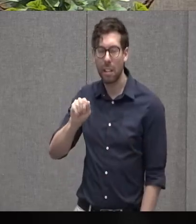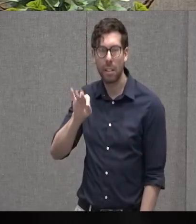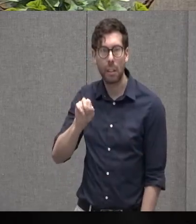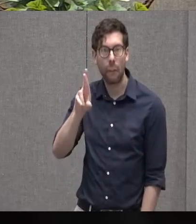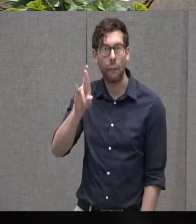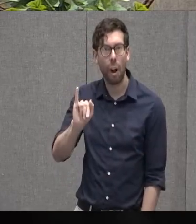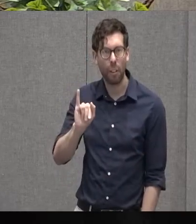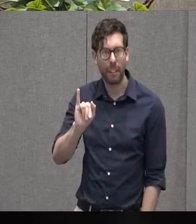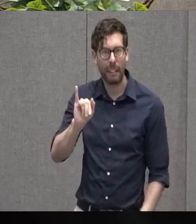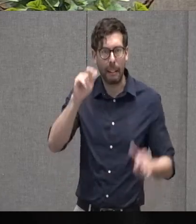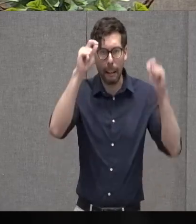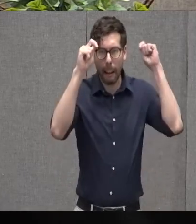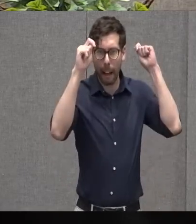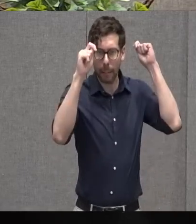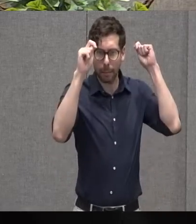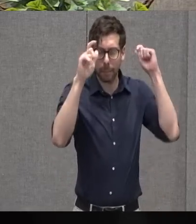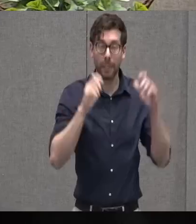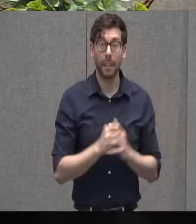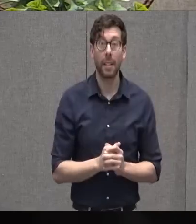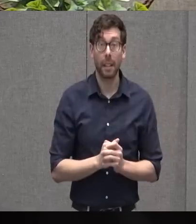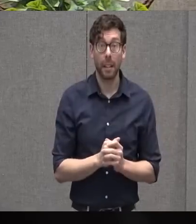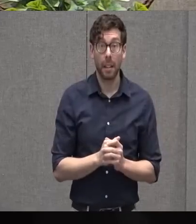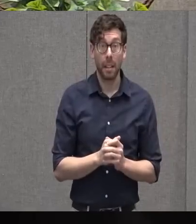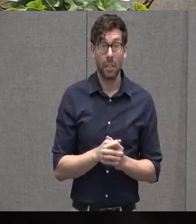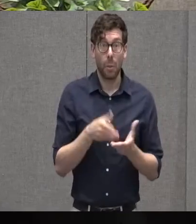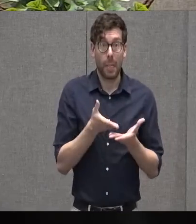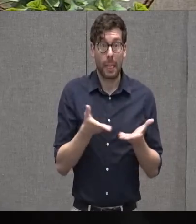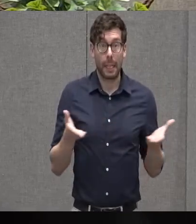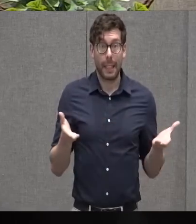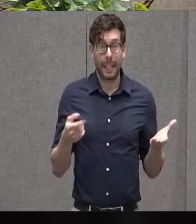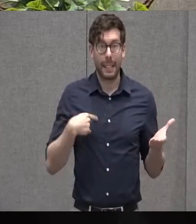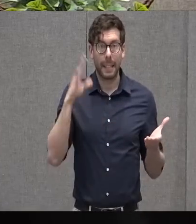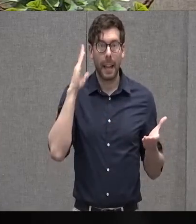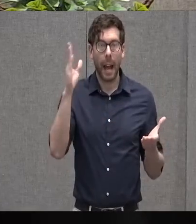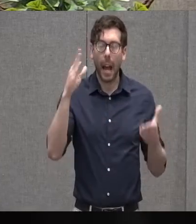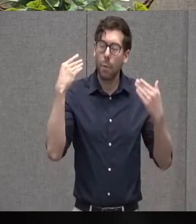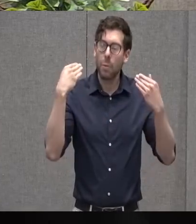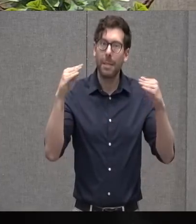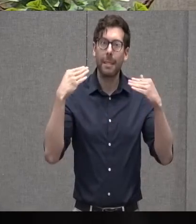These are some items that I'm gonna sell in my special store.